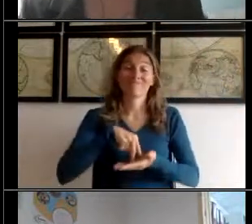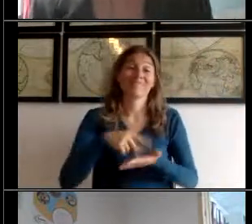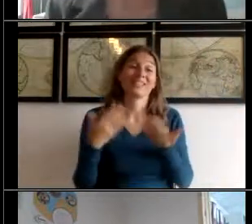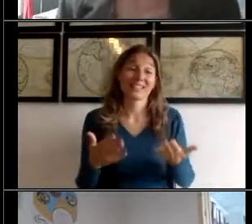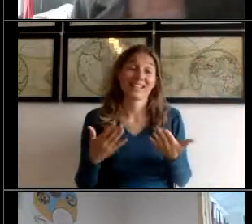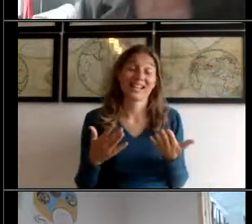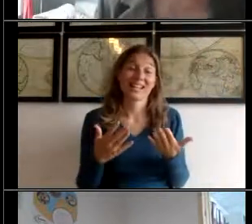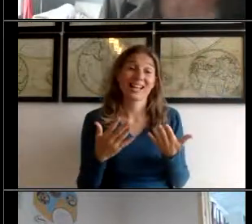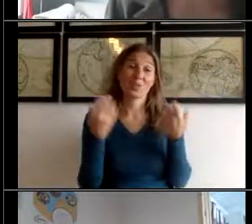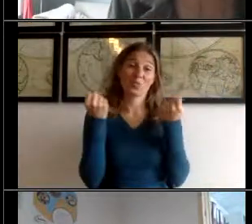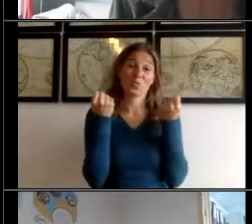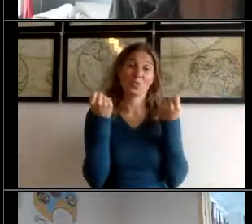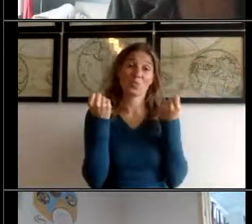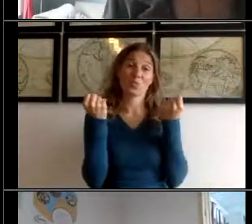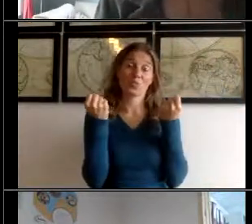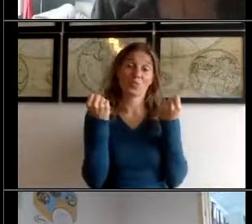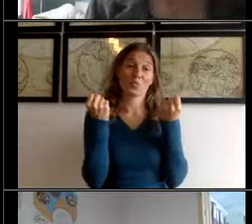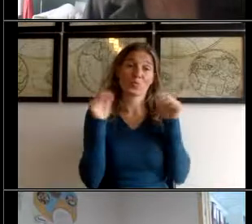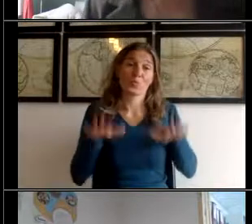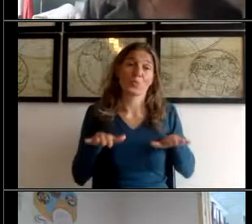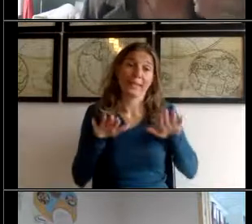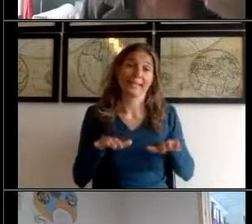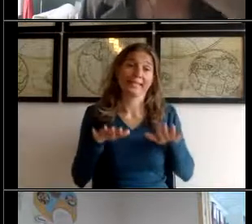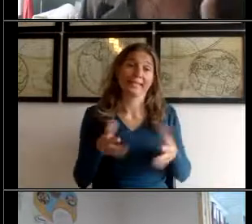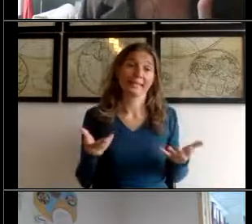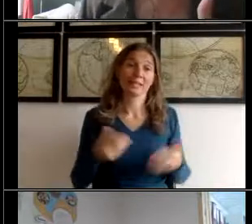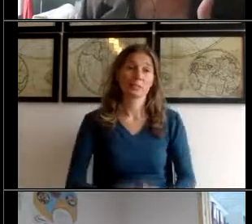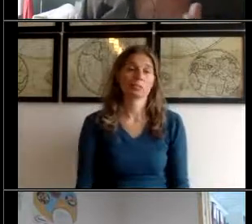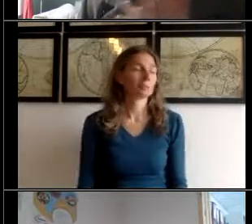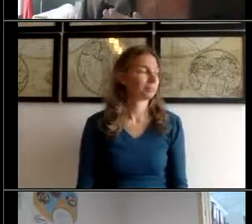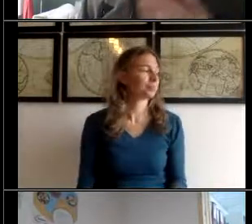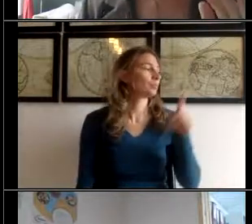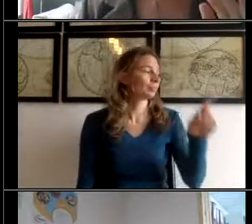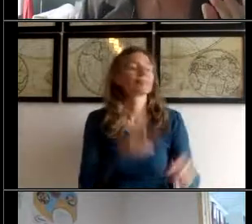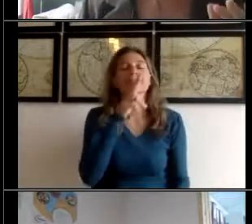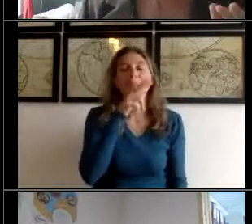Yes. In the short to medium term you aren't sending